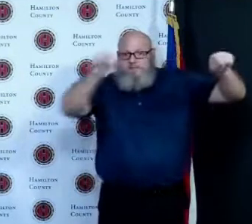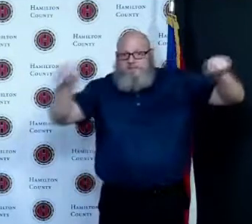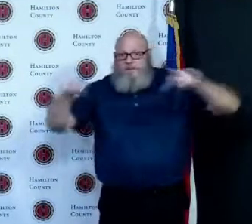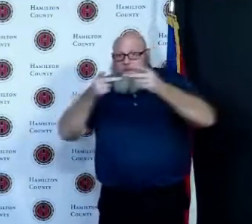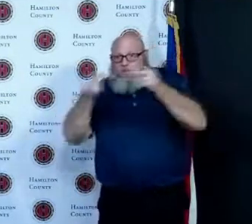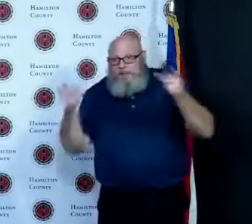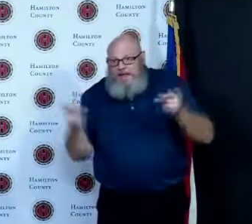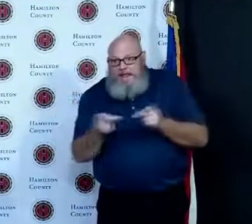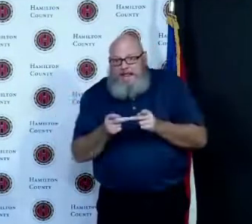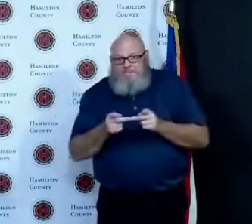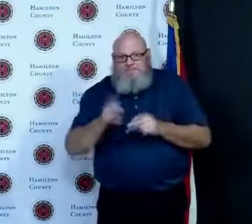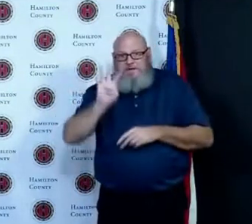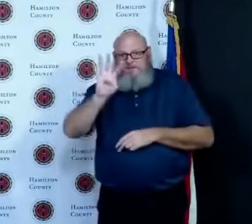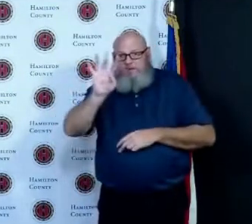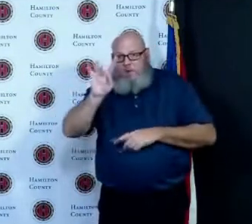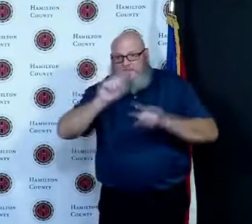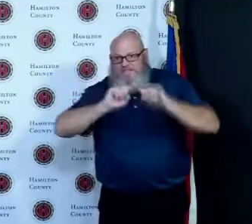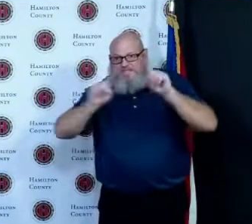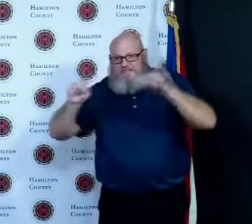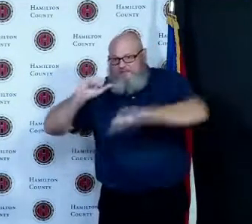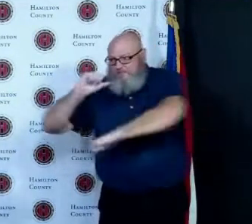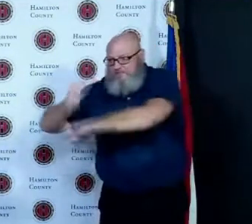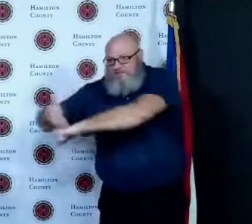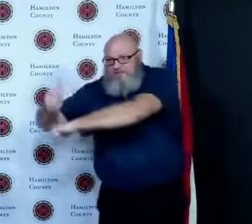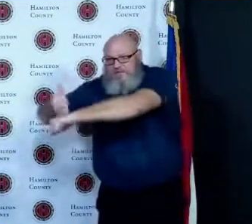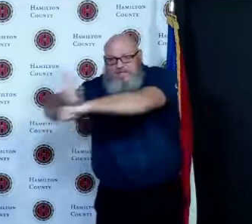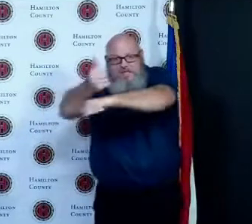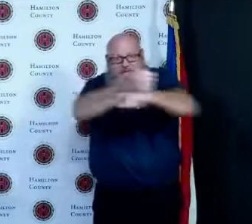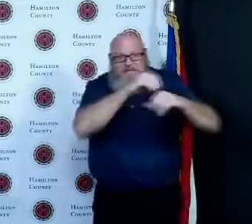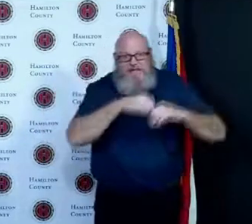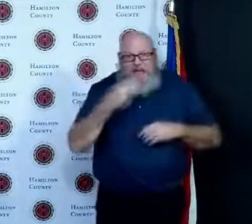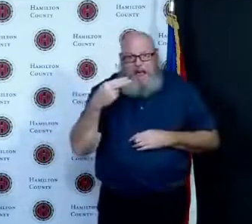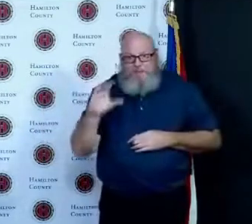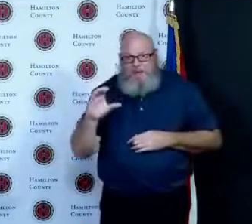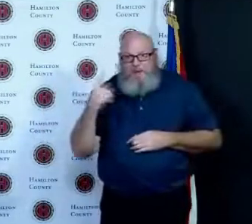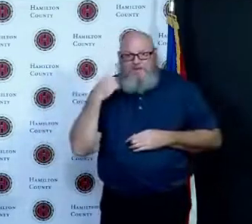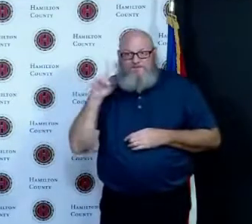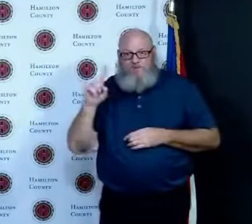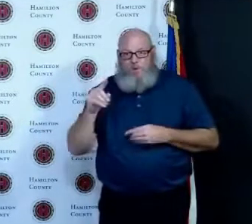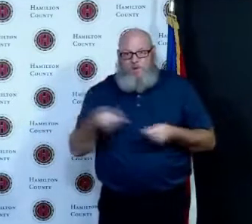additional providers will be used so if we see a significant increase in vaccine I would anticipate